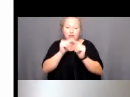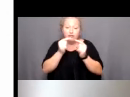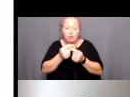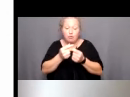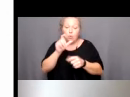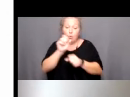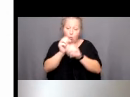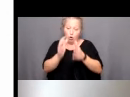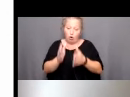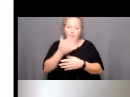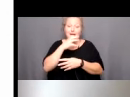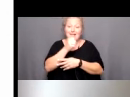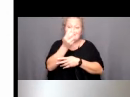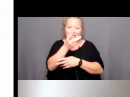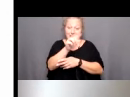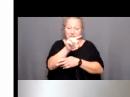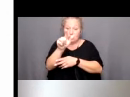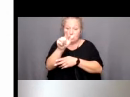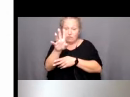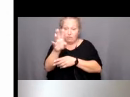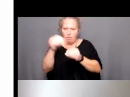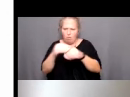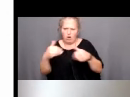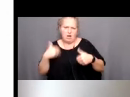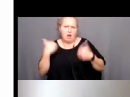16-24, the youngest group of workers, had the highest